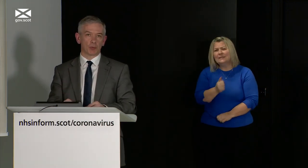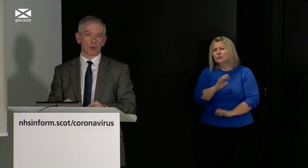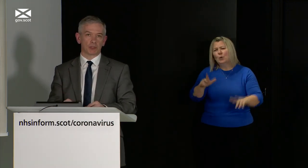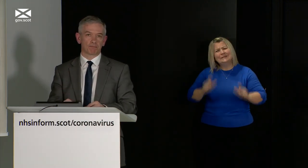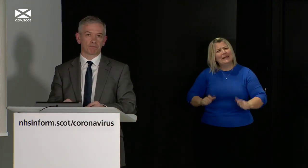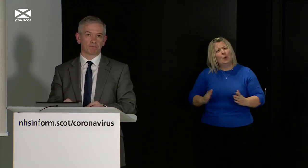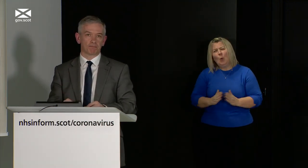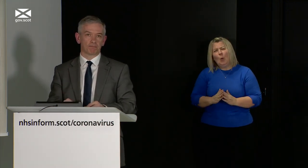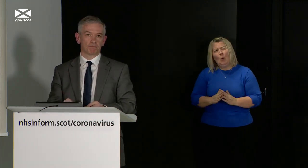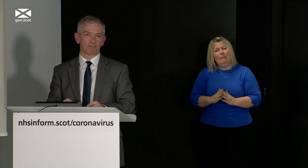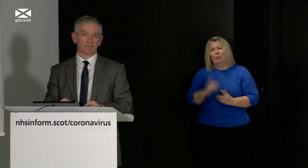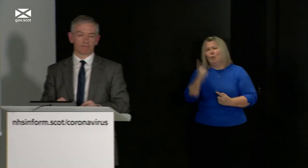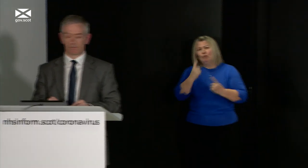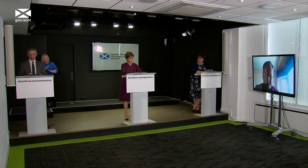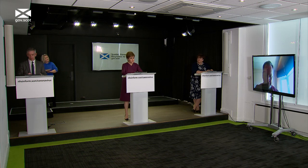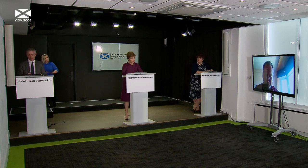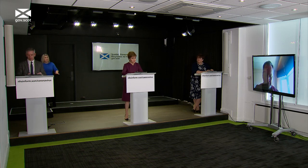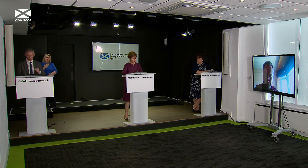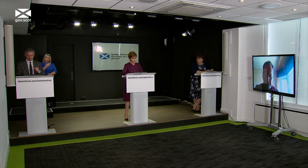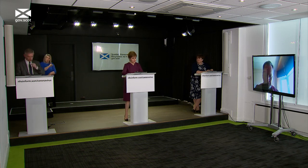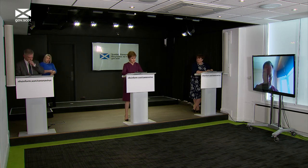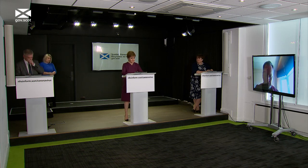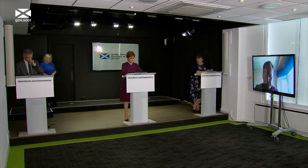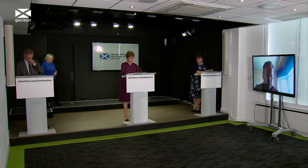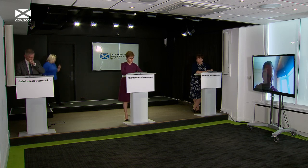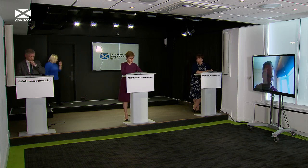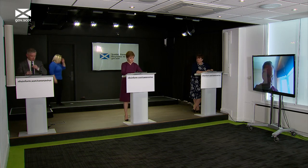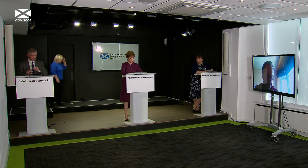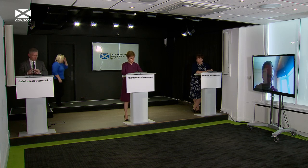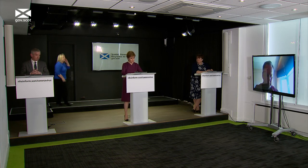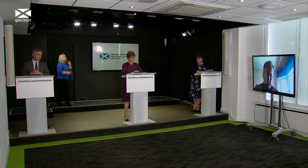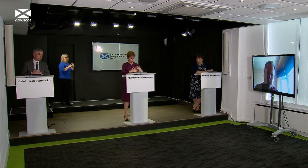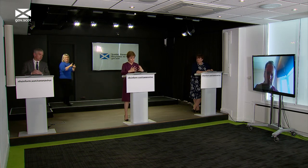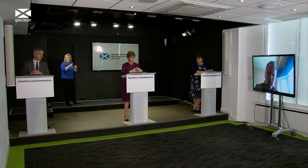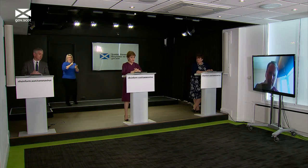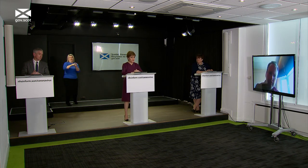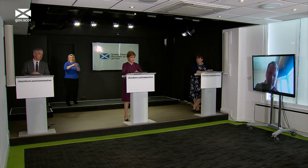about it and briefly from you on the second question these are all issues we